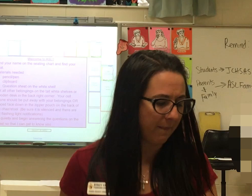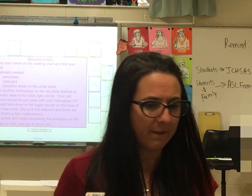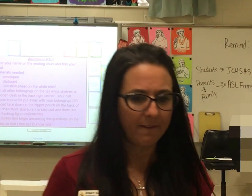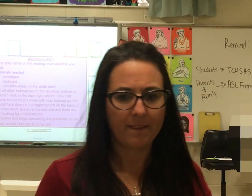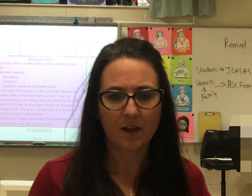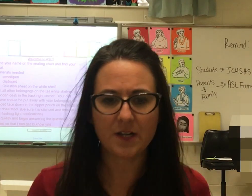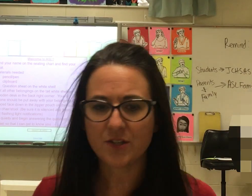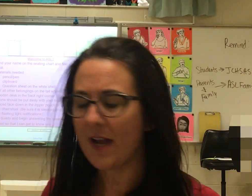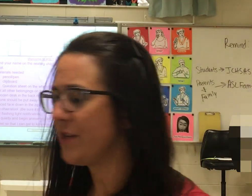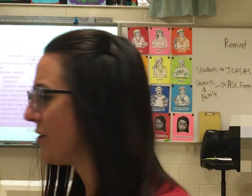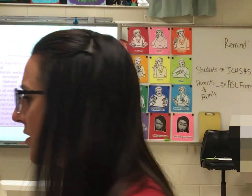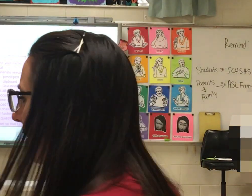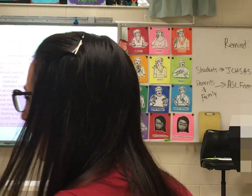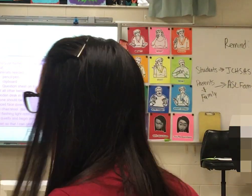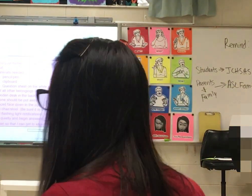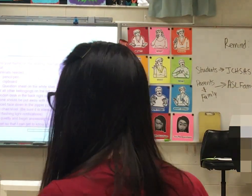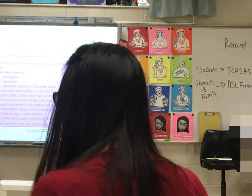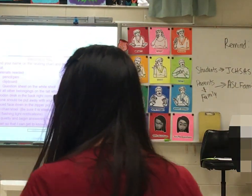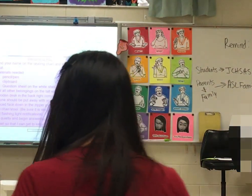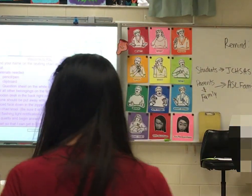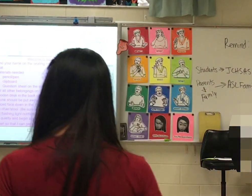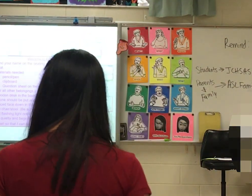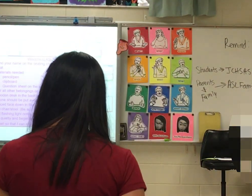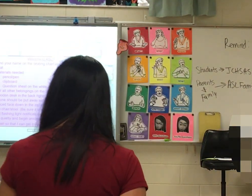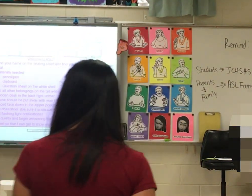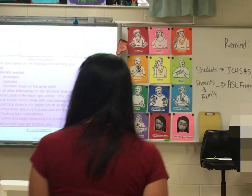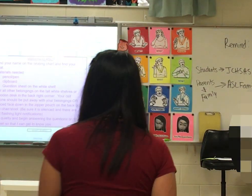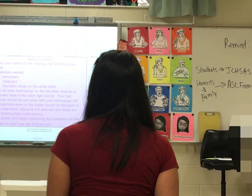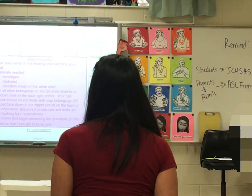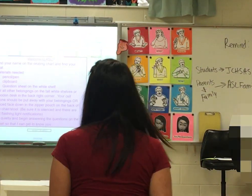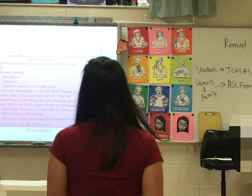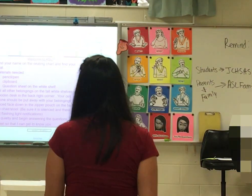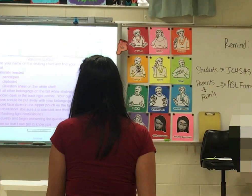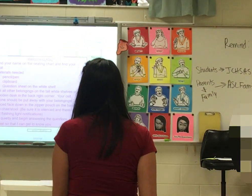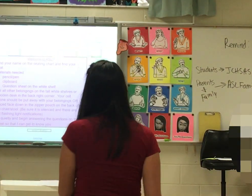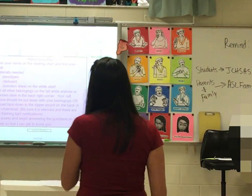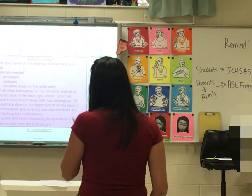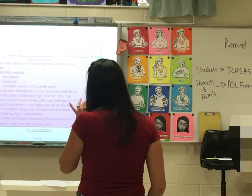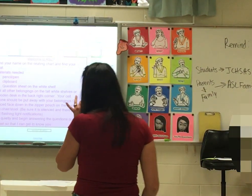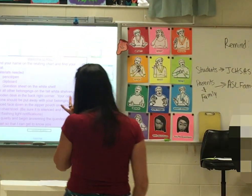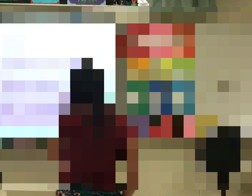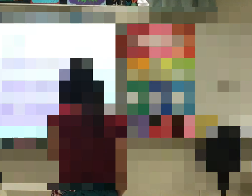all right so as you're starting to answer the questions on the question sheet I'm